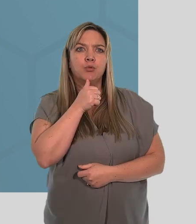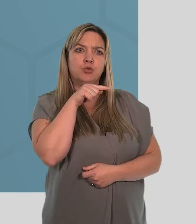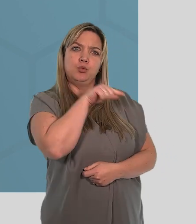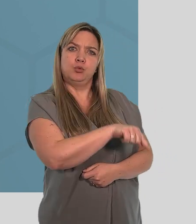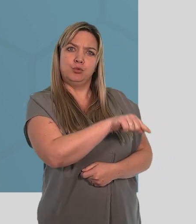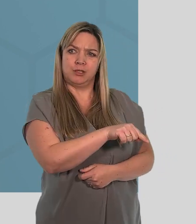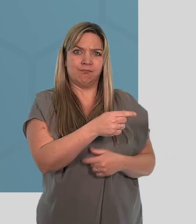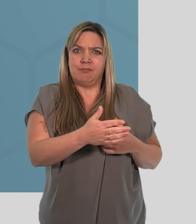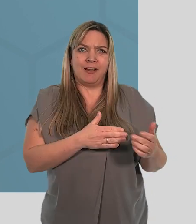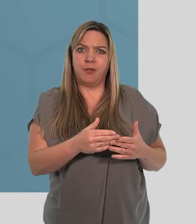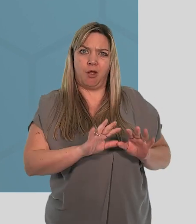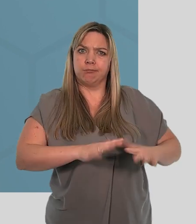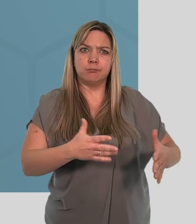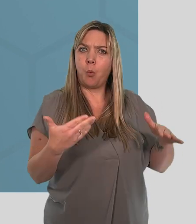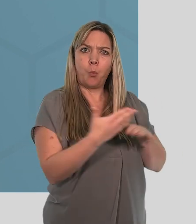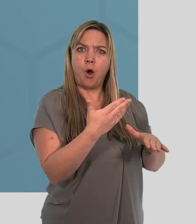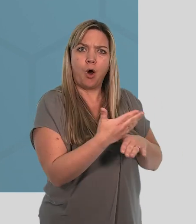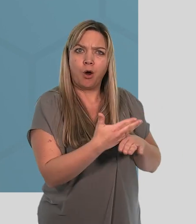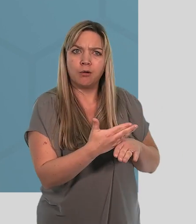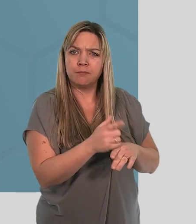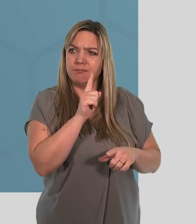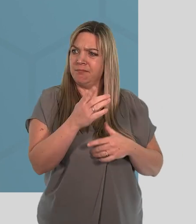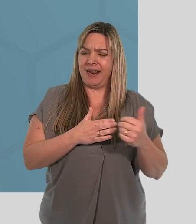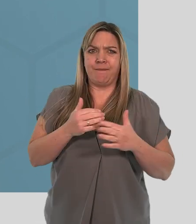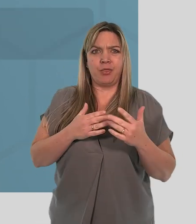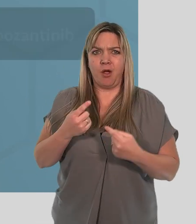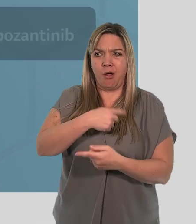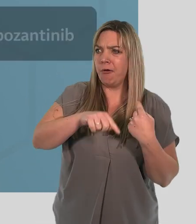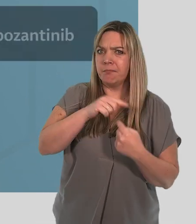That is the basis of the current trial. We wanted to test whether adding a checkpoint inhibitor,